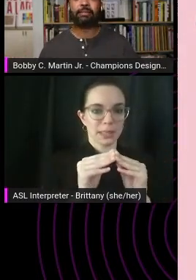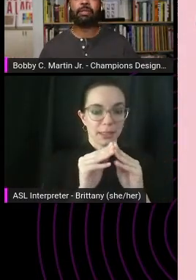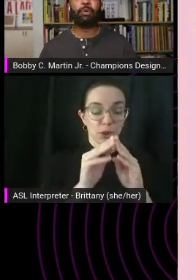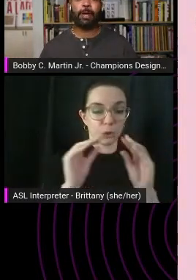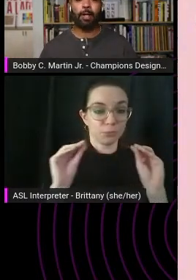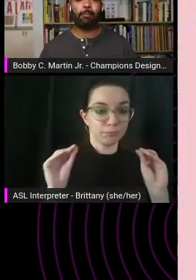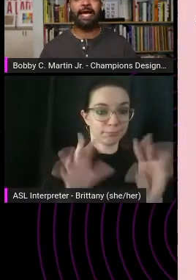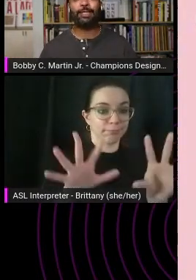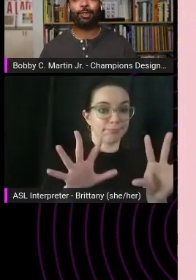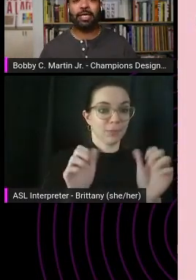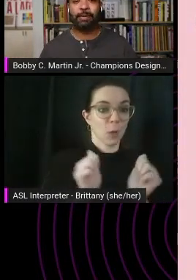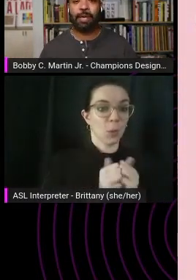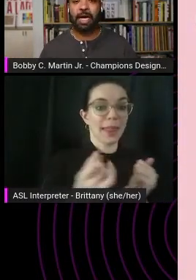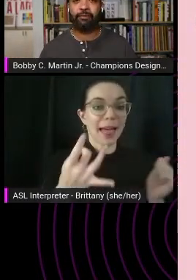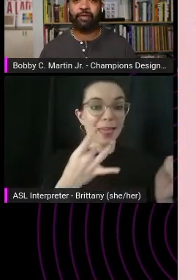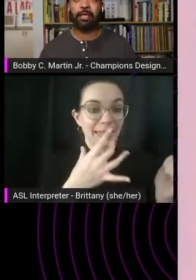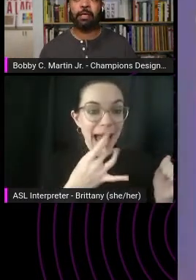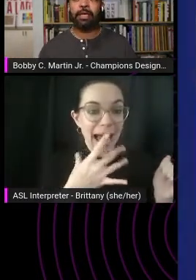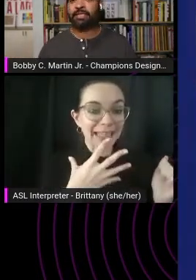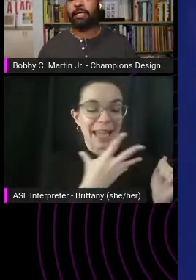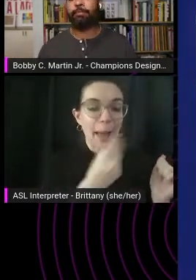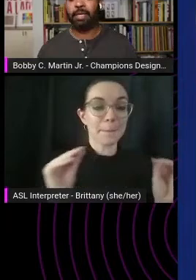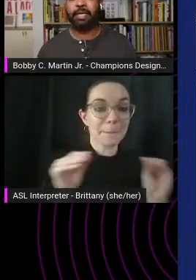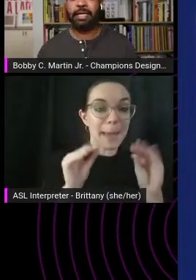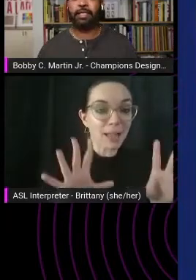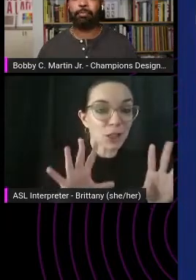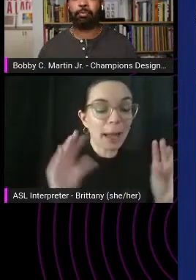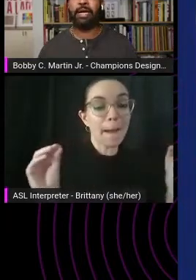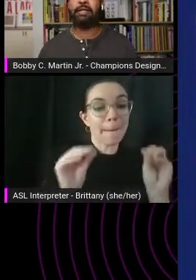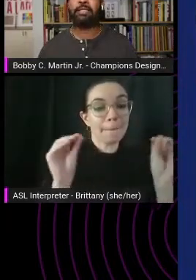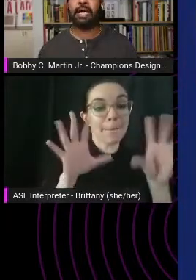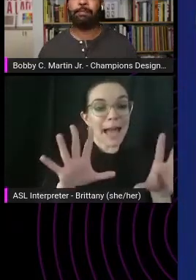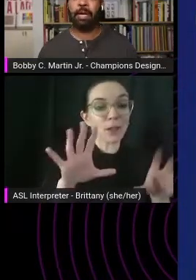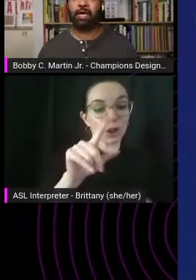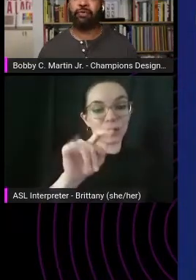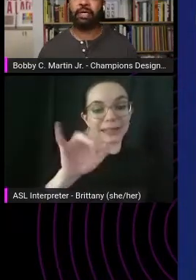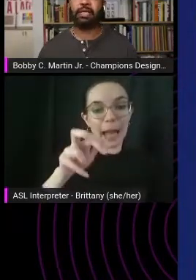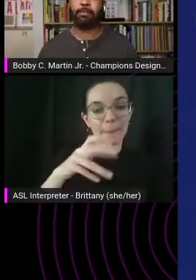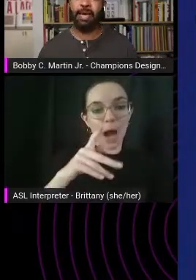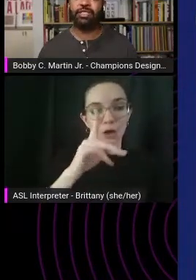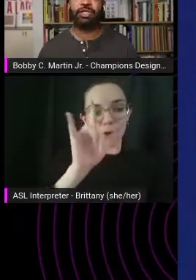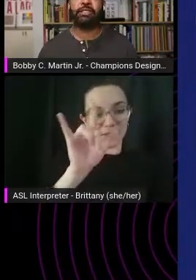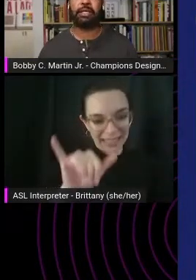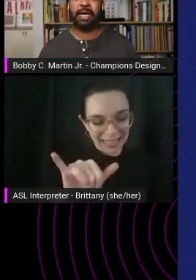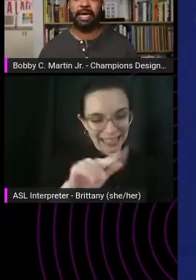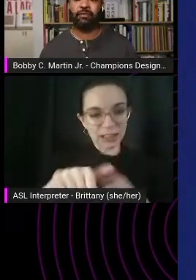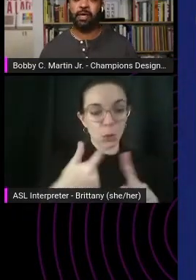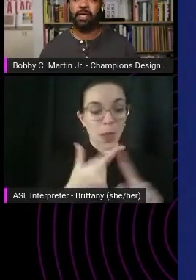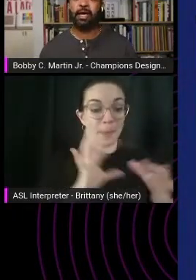Something we call magical typography is the ability to bring the typography in the messaging to life,